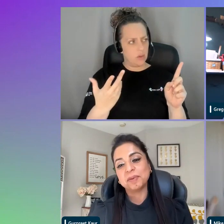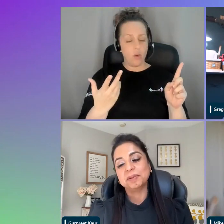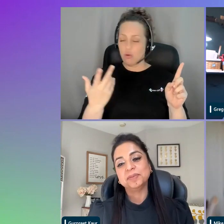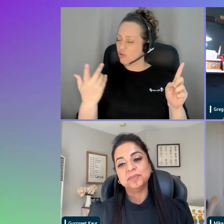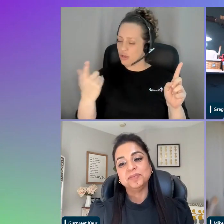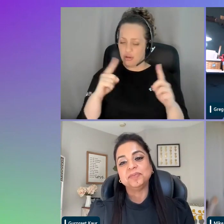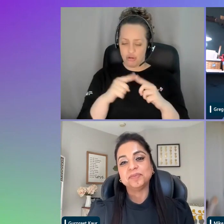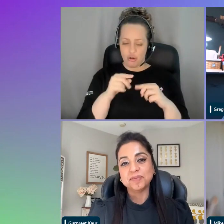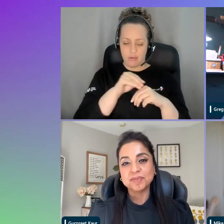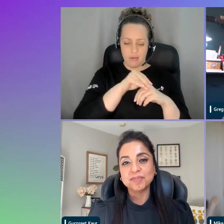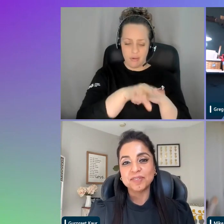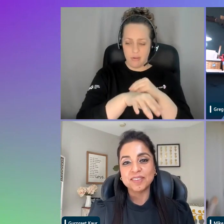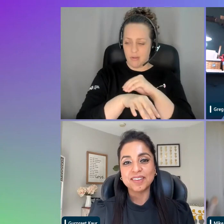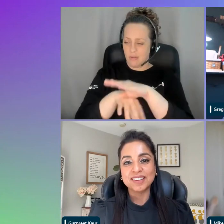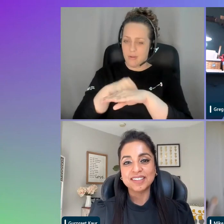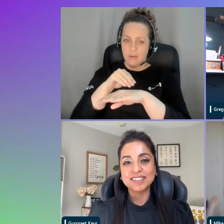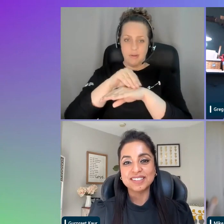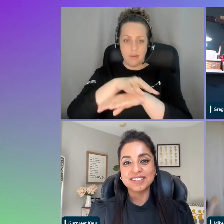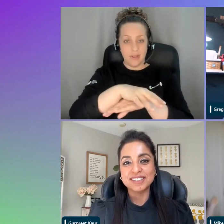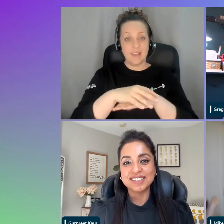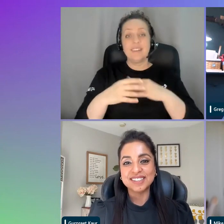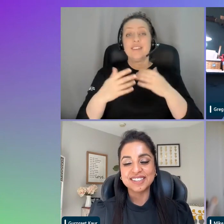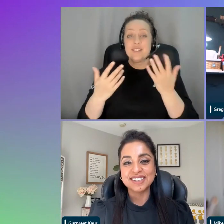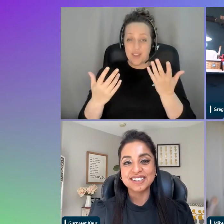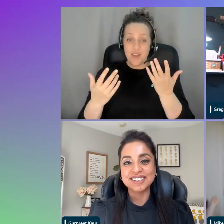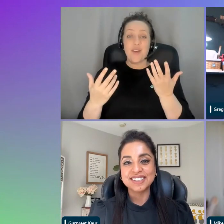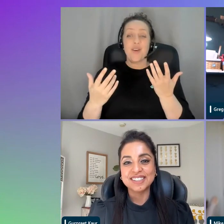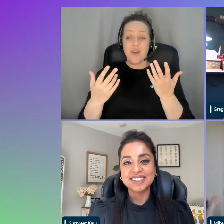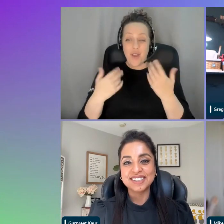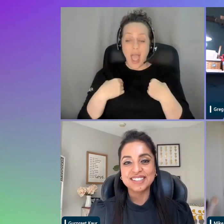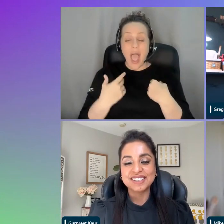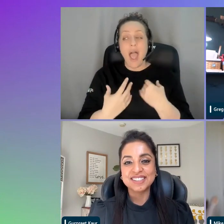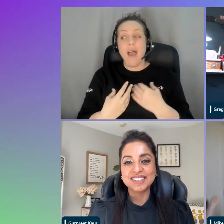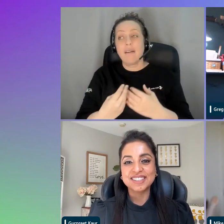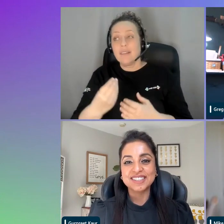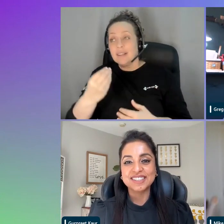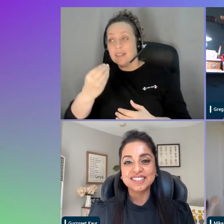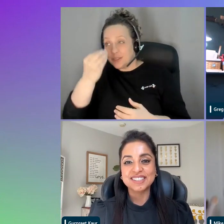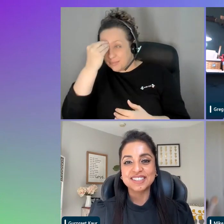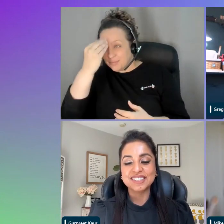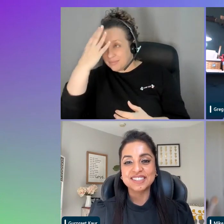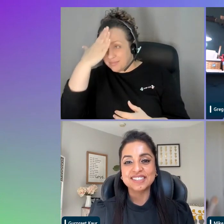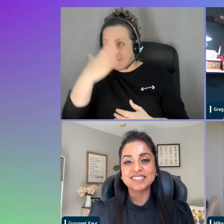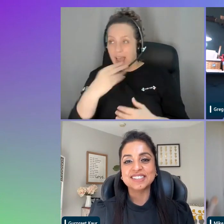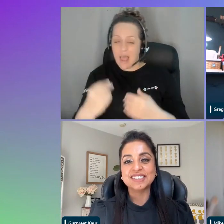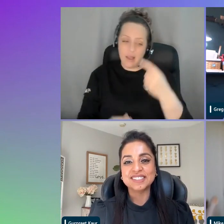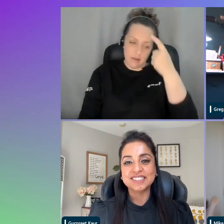he did. And so it just started to take off. And I learned a lot of valuable lessons. I made some mistakes along the way, but